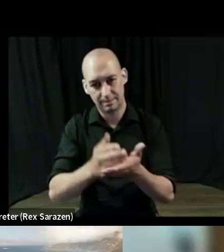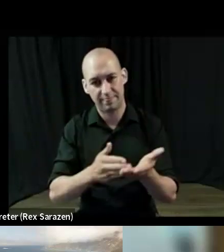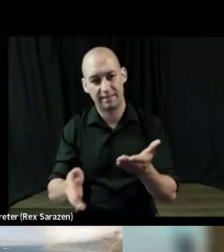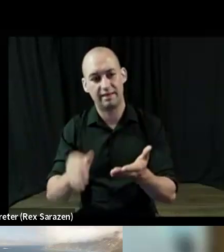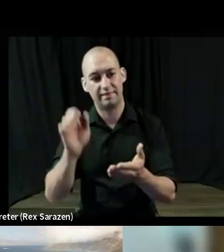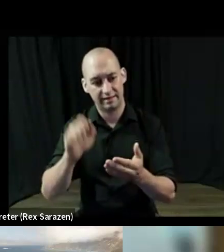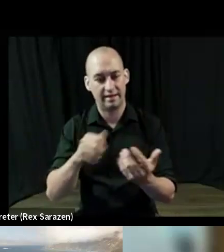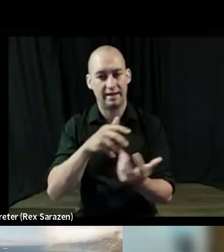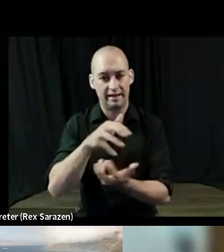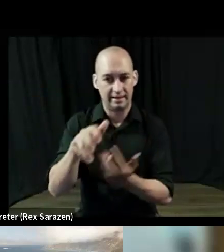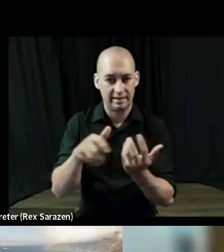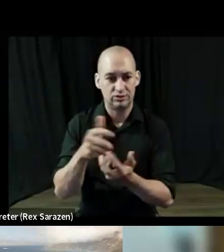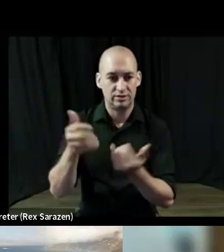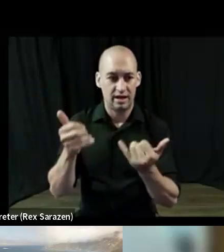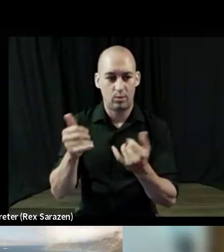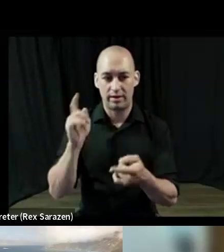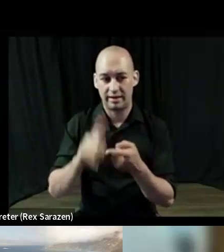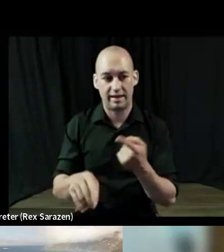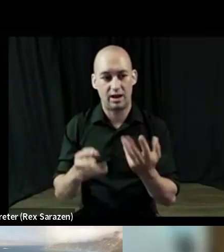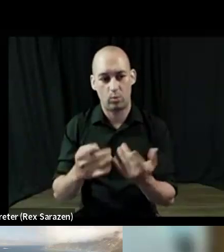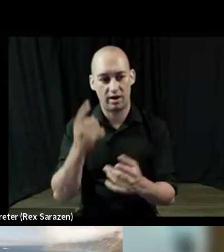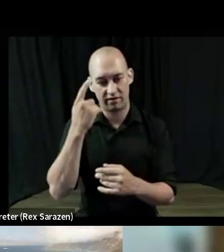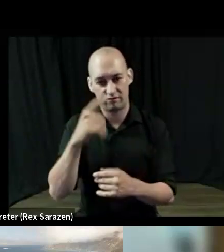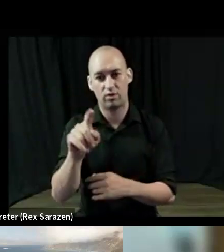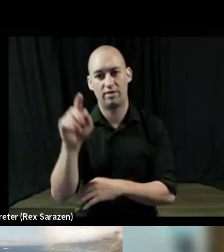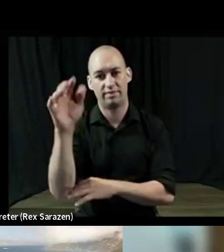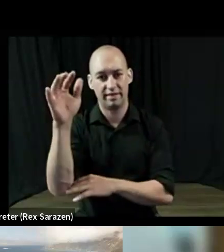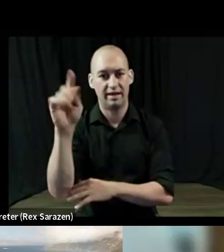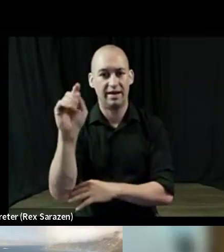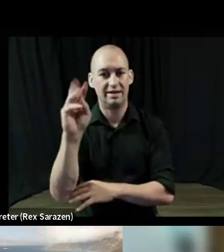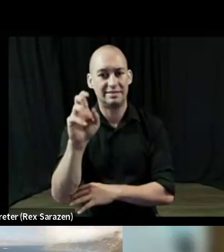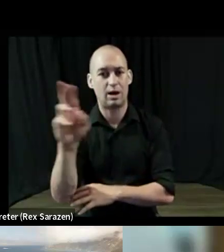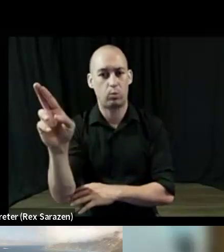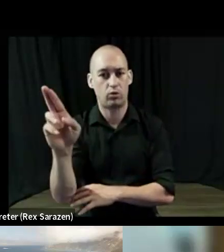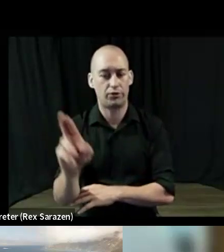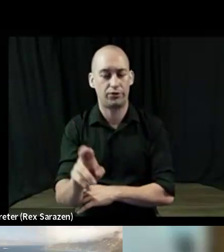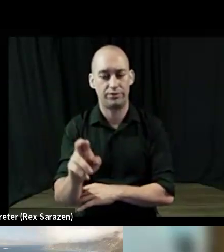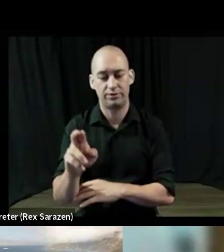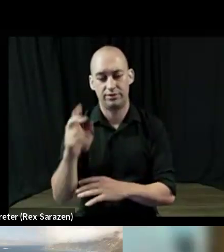and we can't wait for these towers to be built, because what's happening is the disparity is